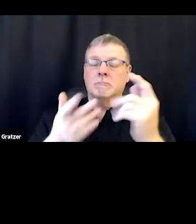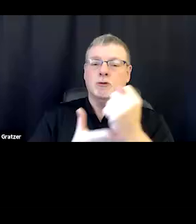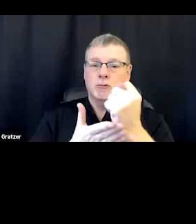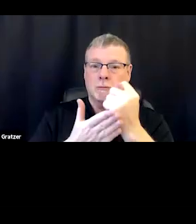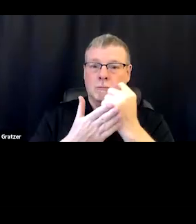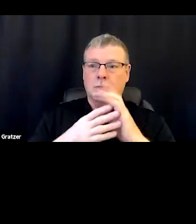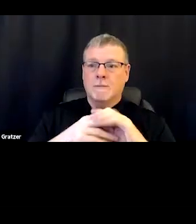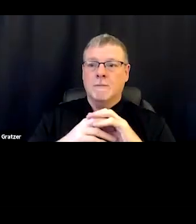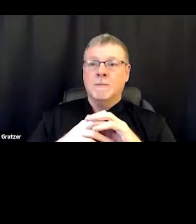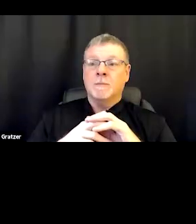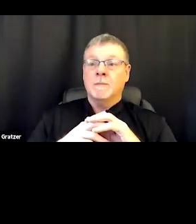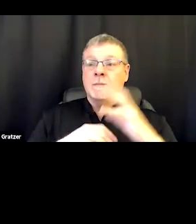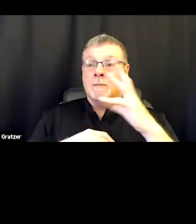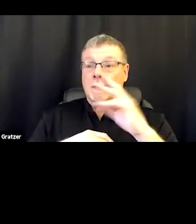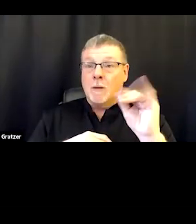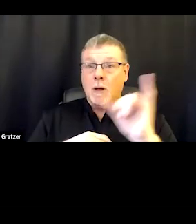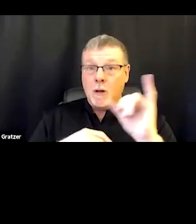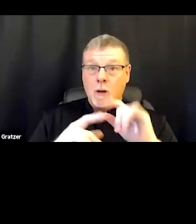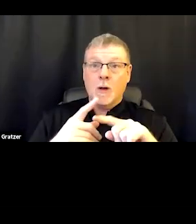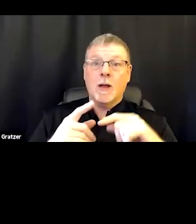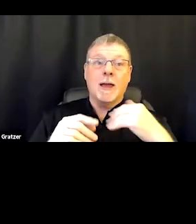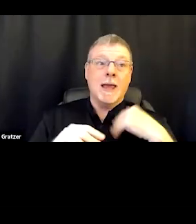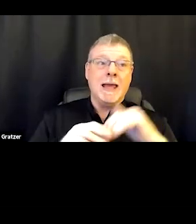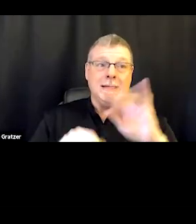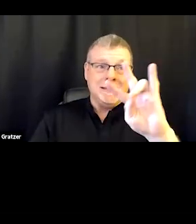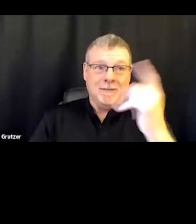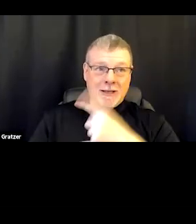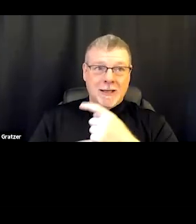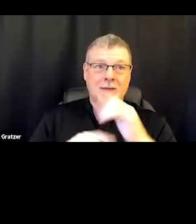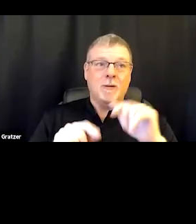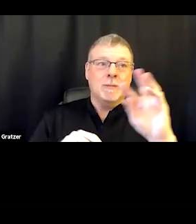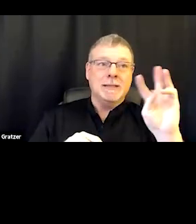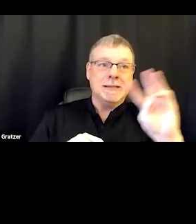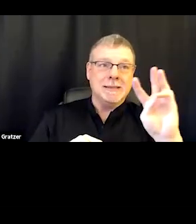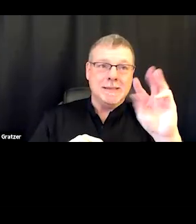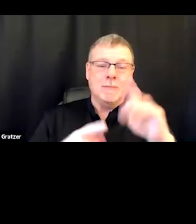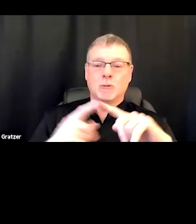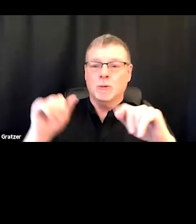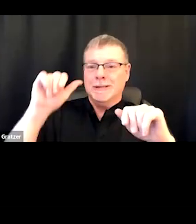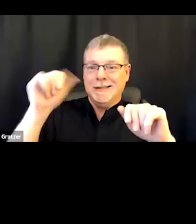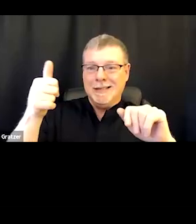We are also seven days a week and operate from 6:00 AM to 10:00 PM,